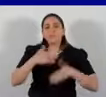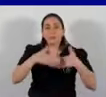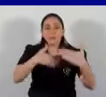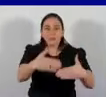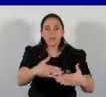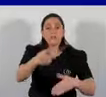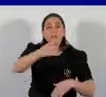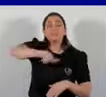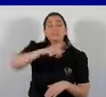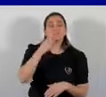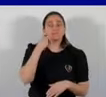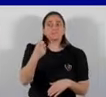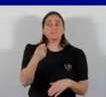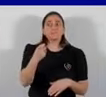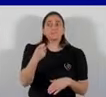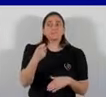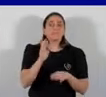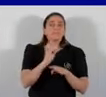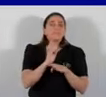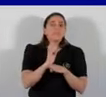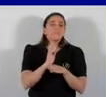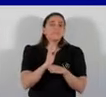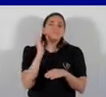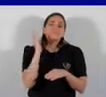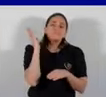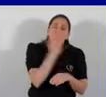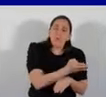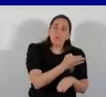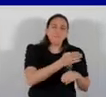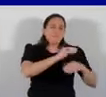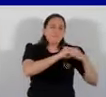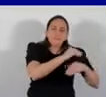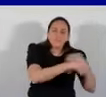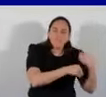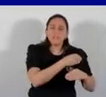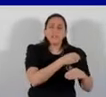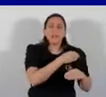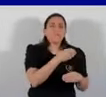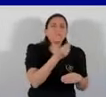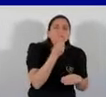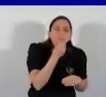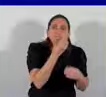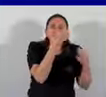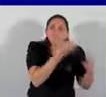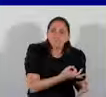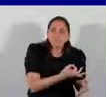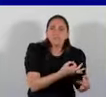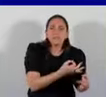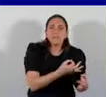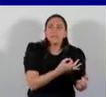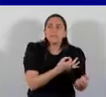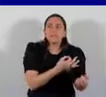But well, now they are realizing That they missed the chance to attack the family